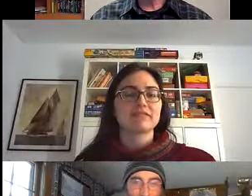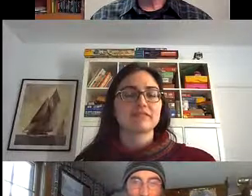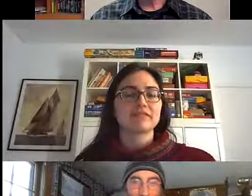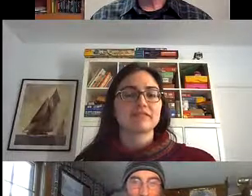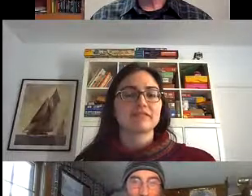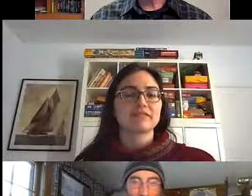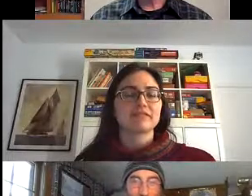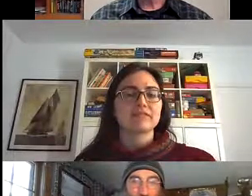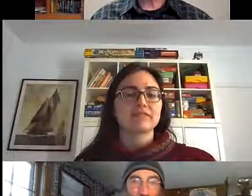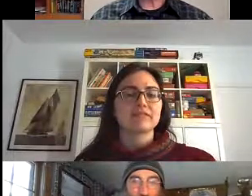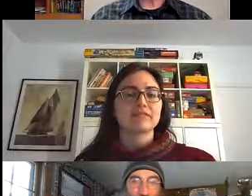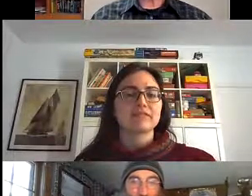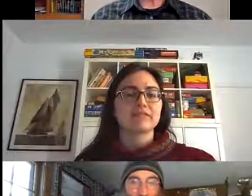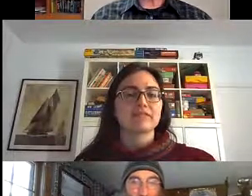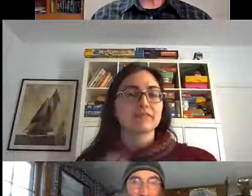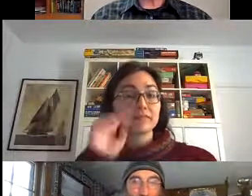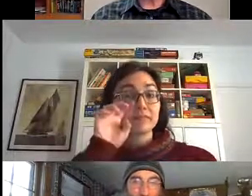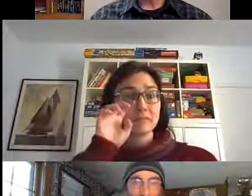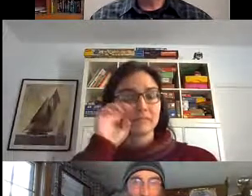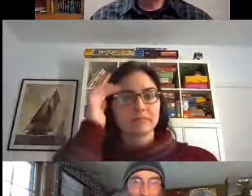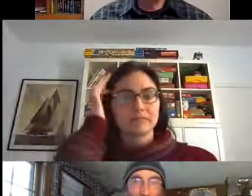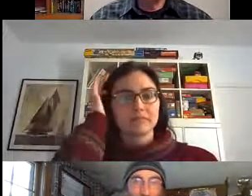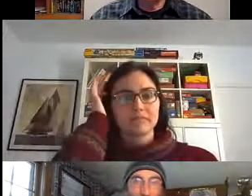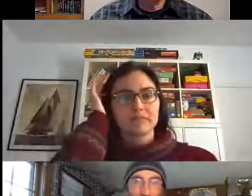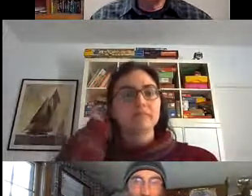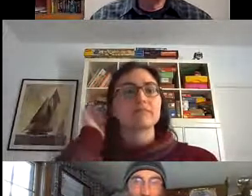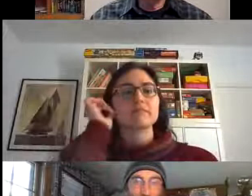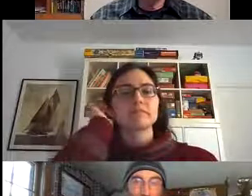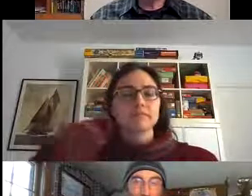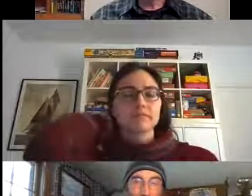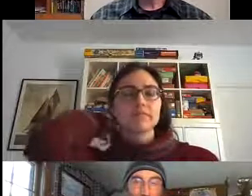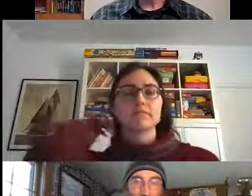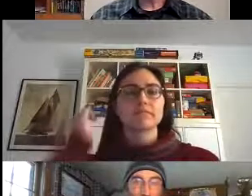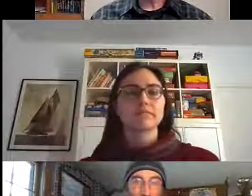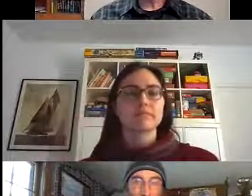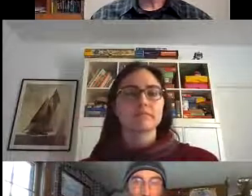my first letter that that I, that we have in the archive, at least from 1864, that